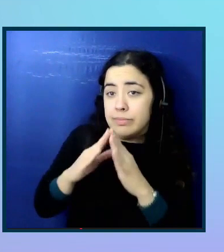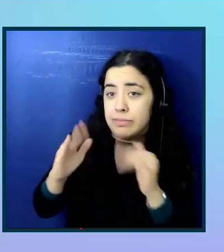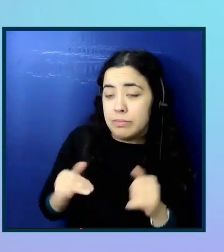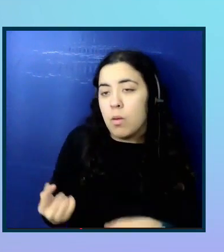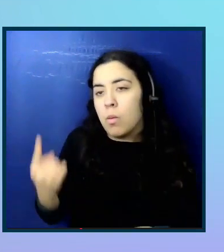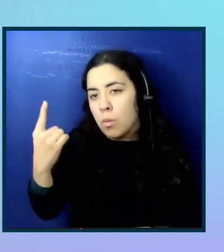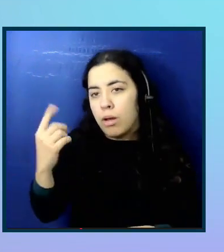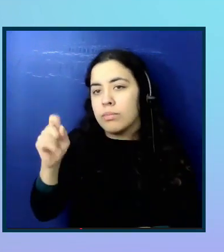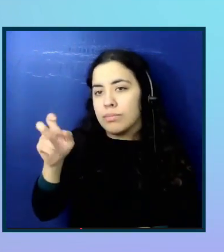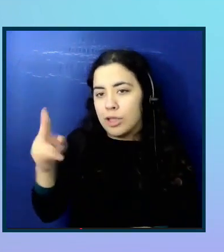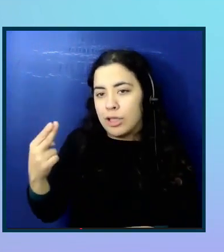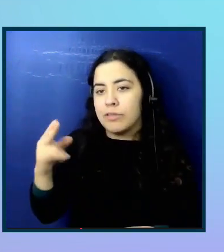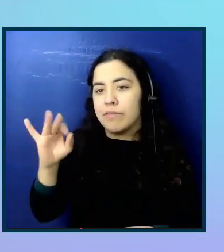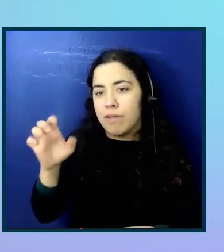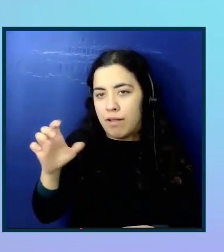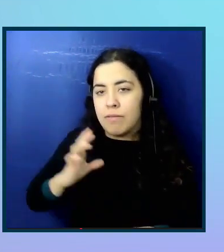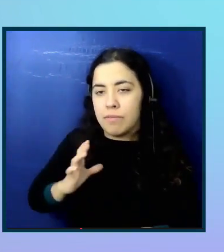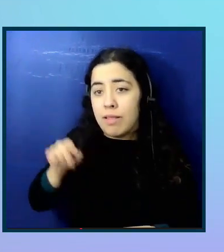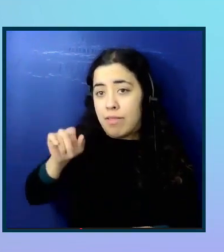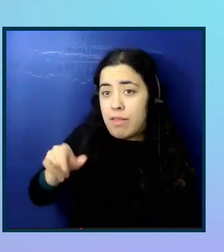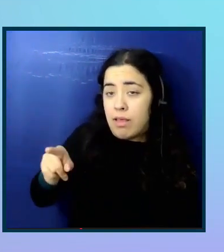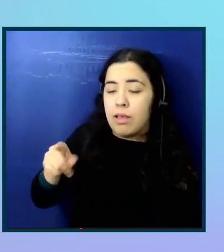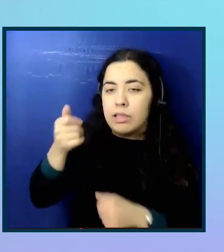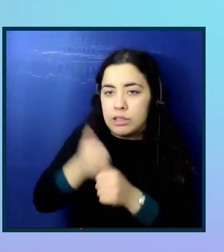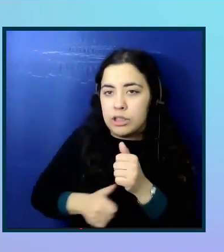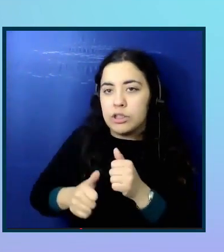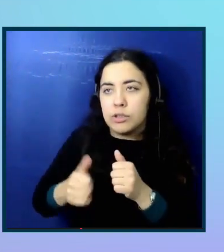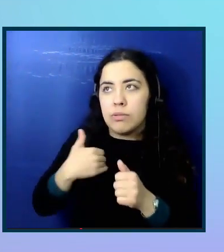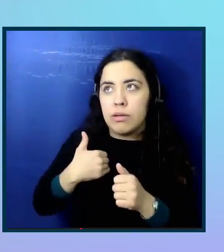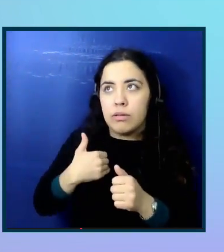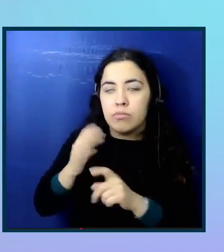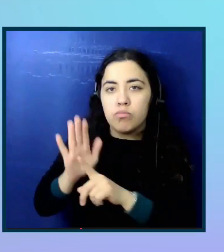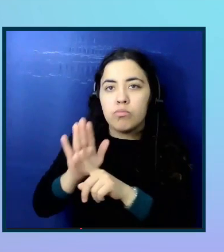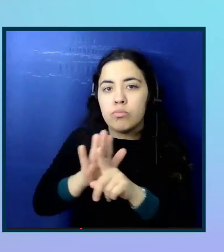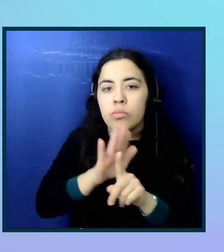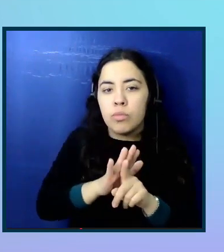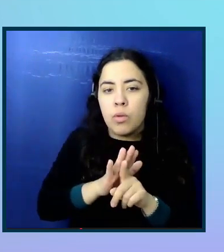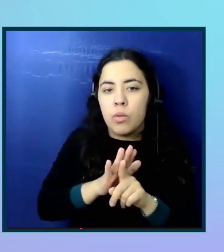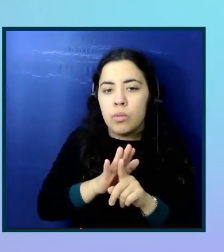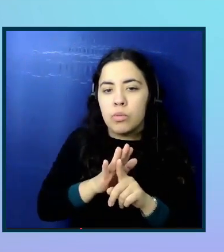And in this, each component has it's on file, it's own our board, sorry, it's super detailed.